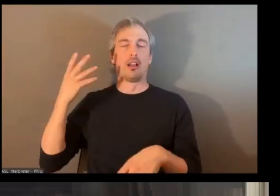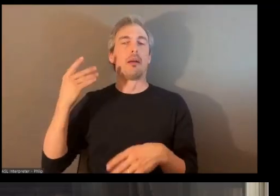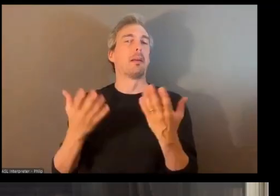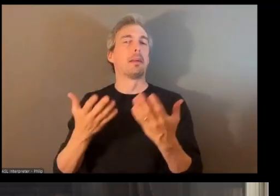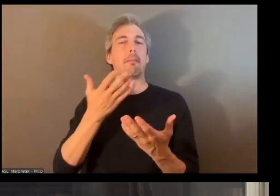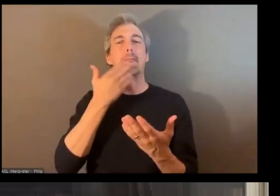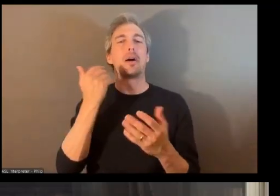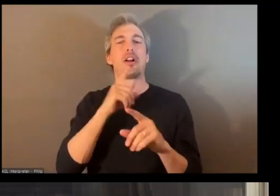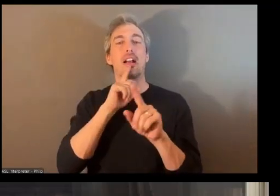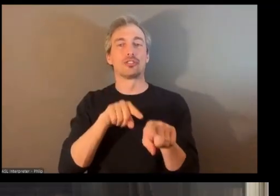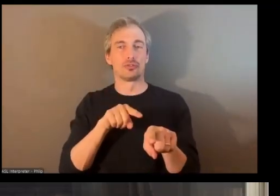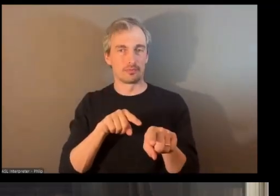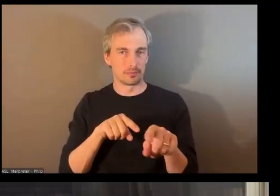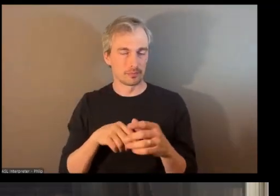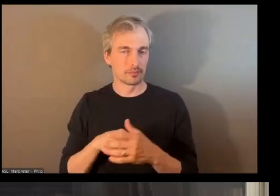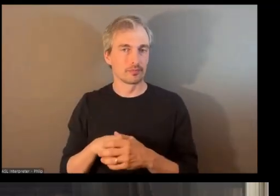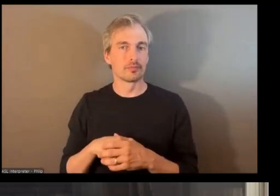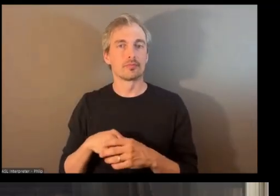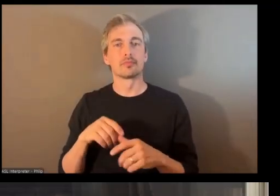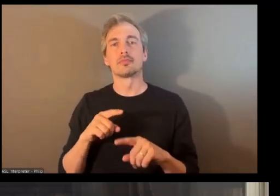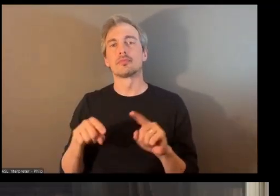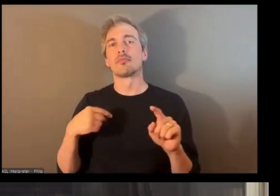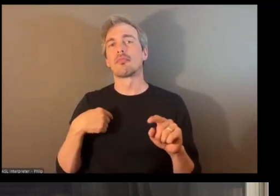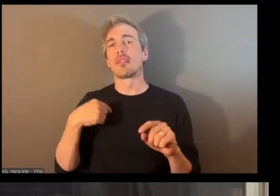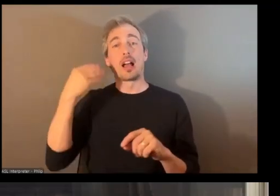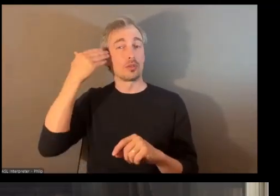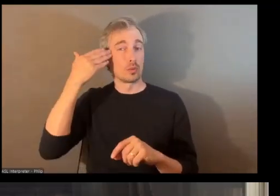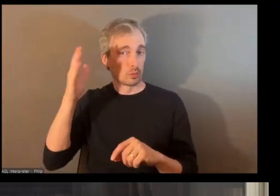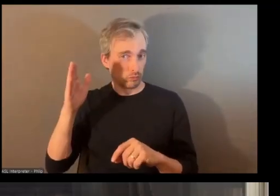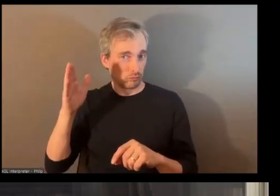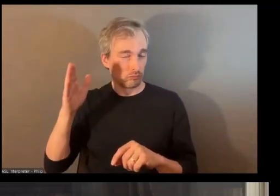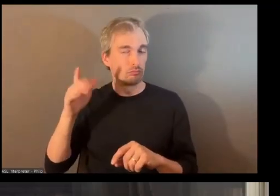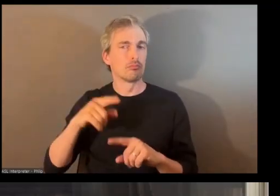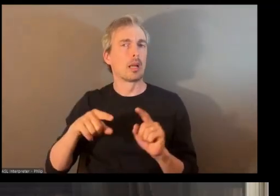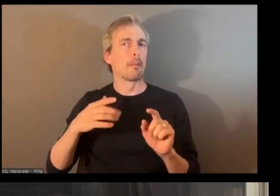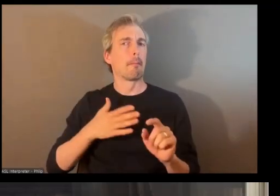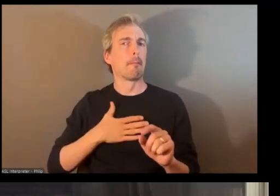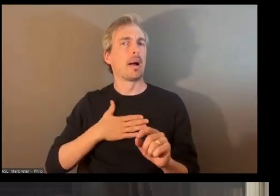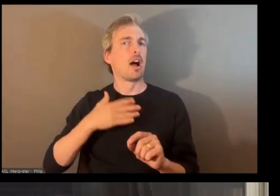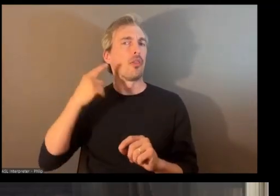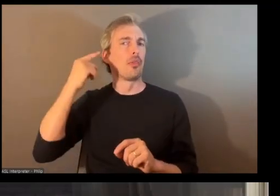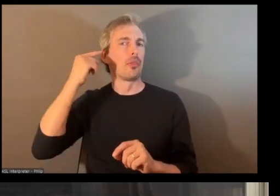But my thought would be that now we can do more testing, because of internet, and more access to users, right?